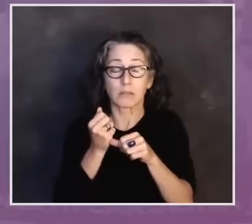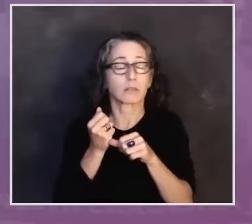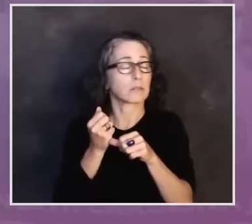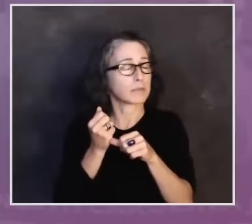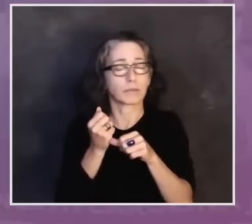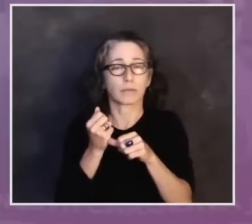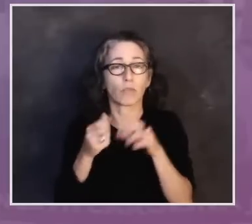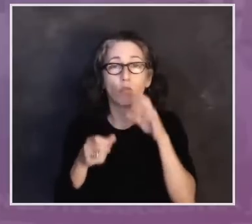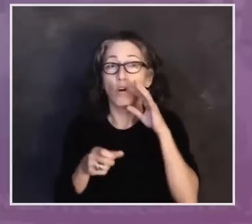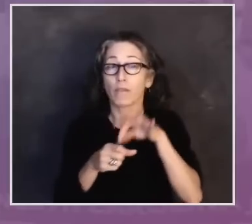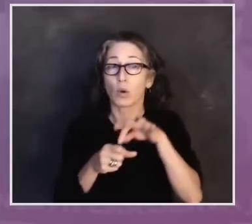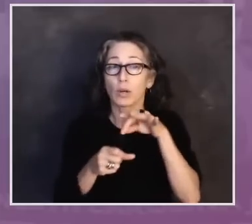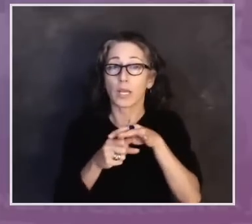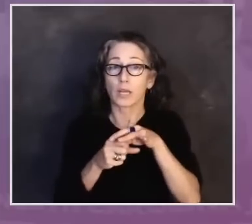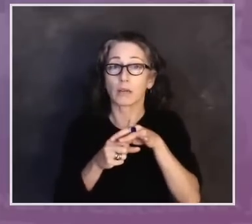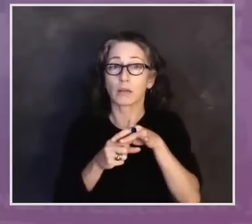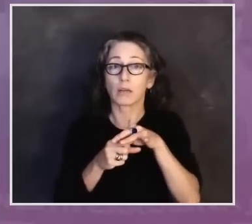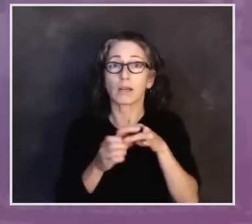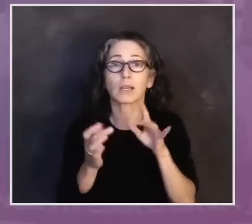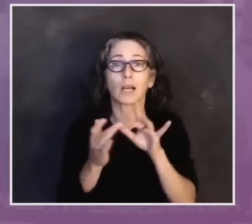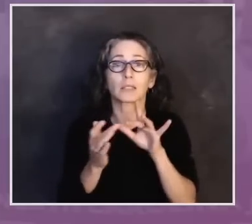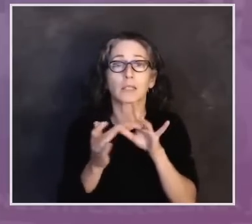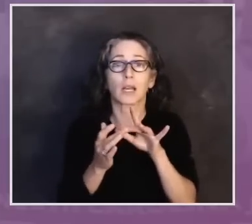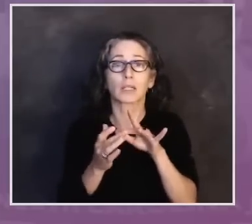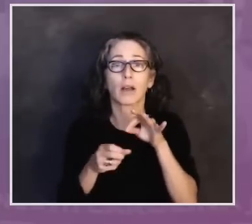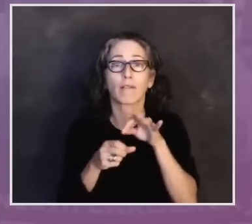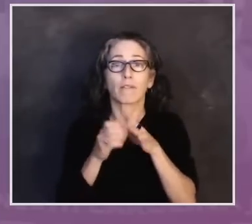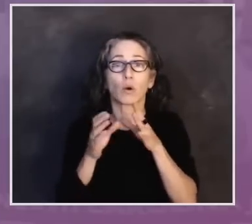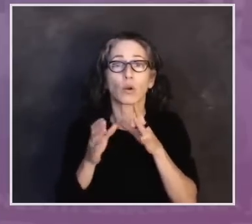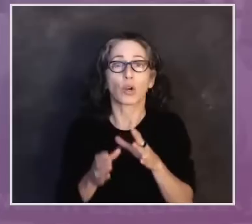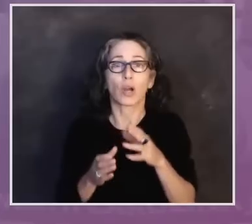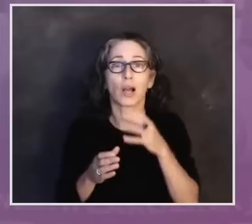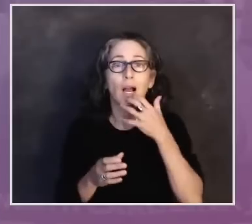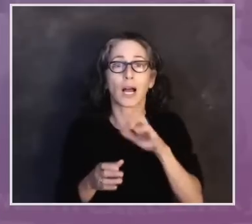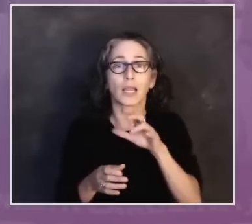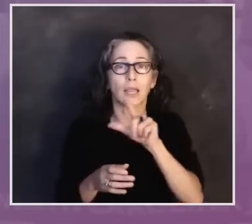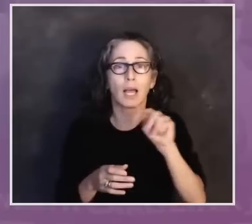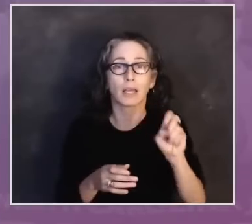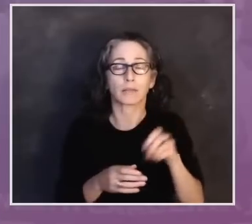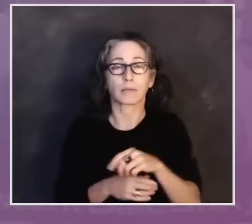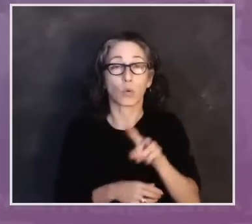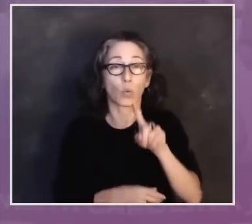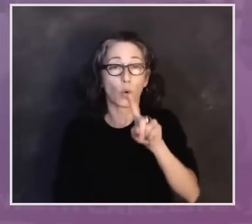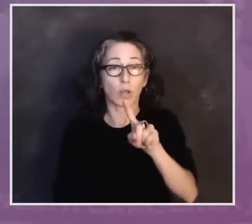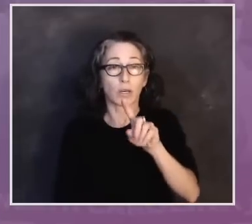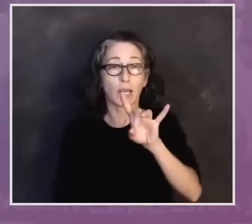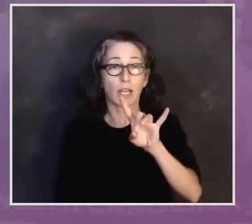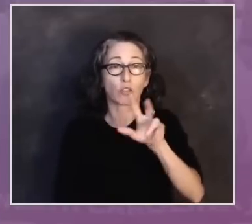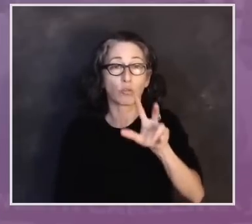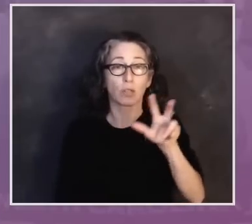SO IF YOU NEED ANY ADDITIONAL ASSISTANCE IN VOTING, JUST